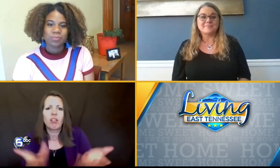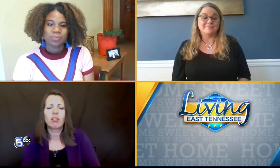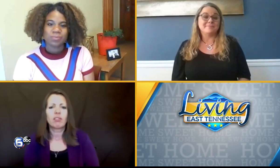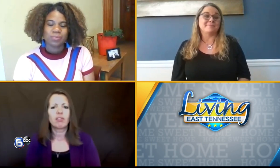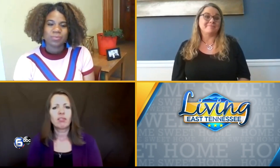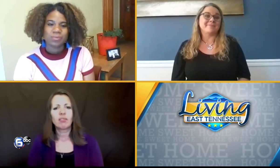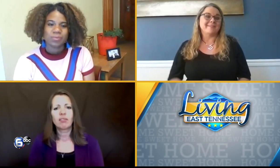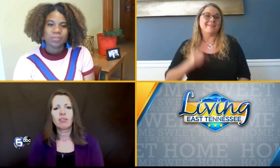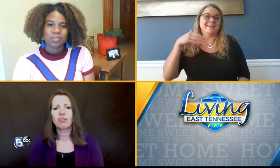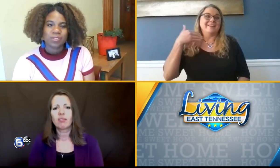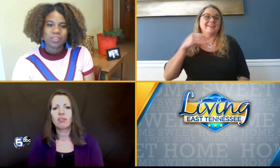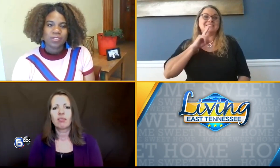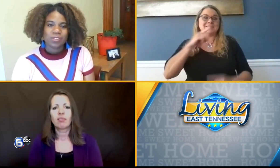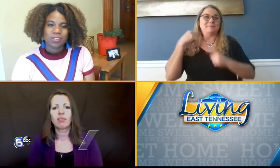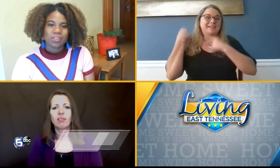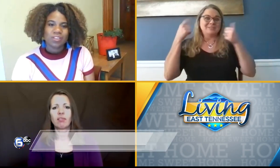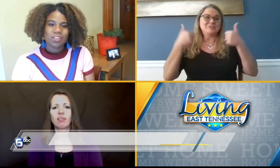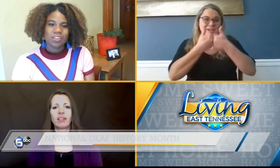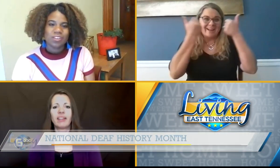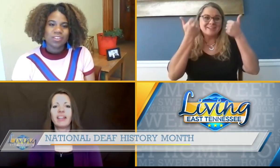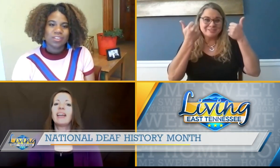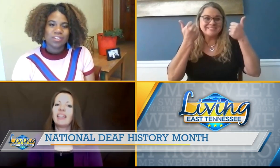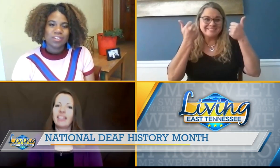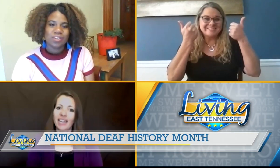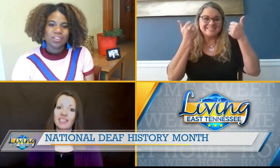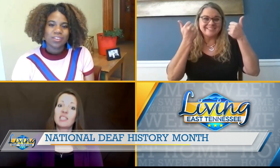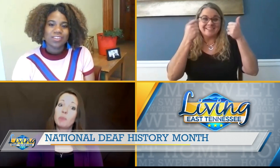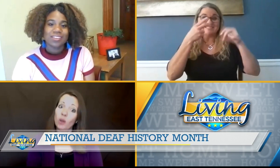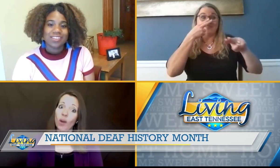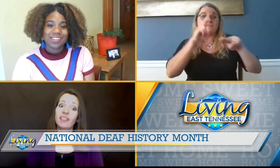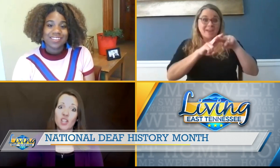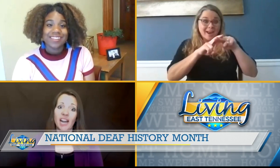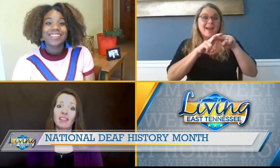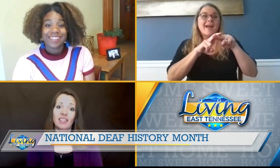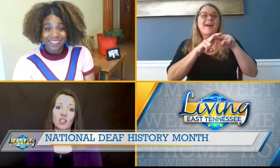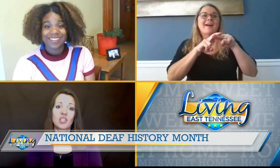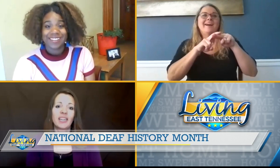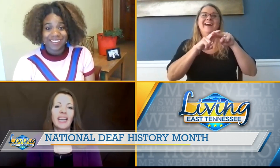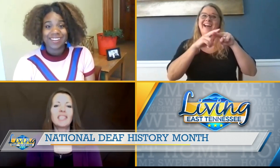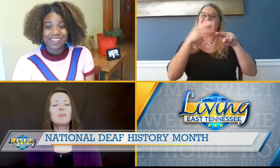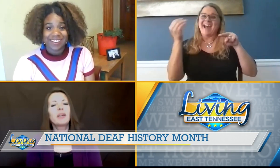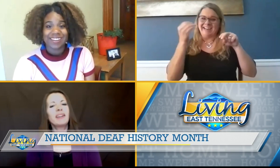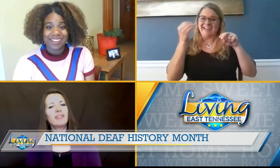TRENT WALK US THROUGH HOW LEARNING CONTINUES AT THE TENNESSEE SCHOOL OF DEAF WITH HIS